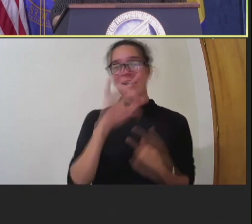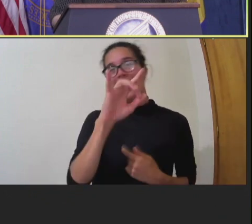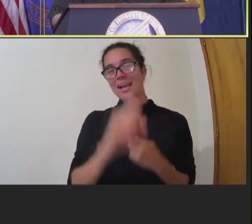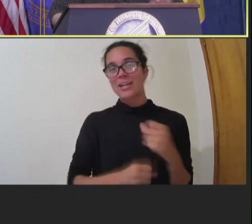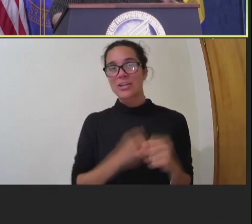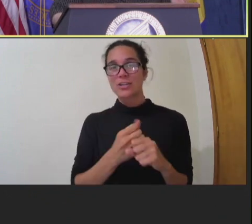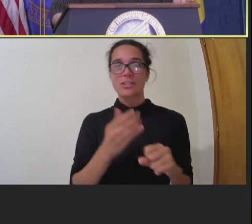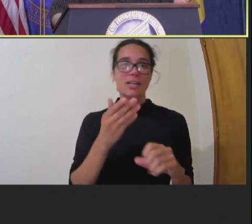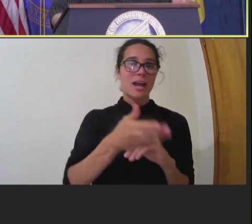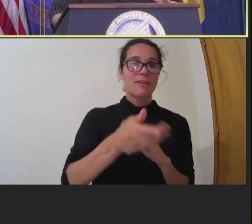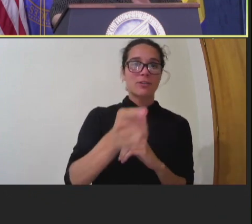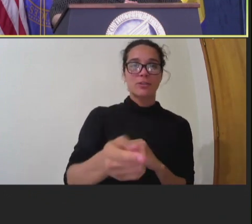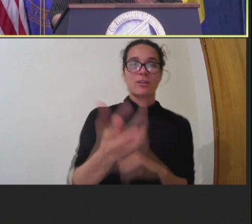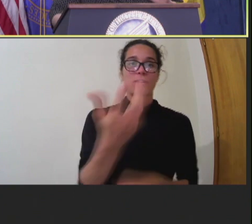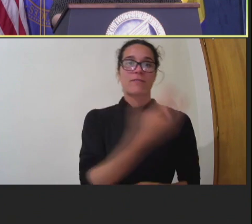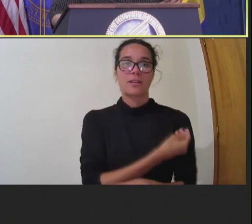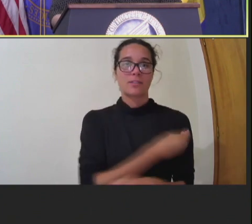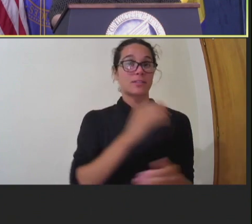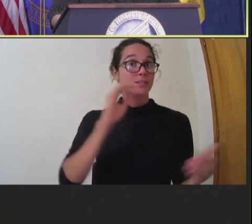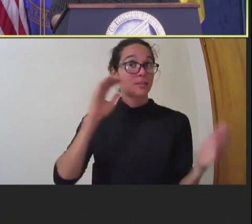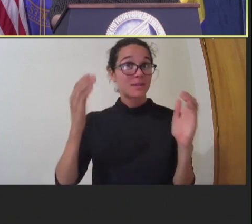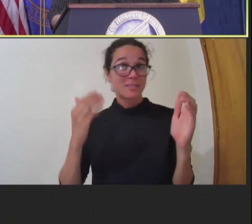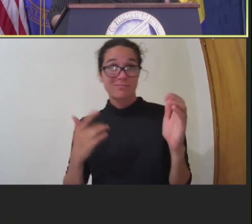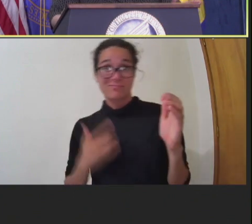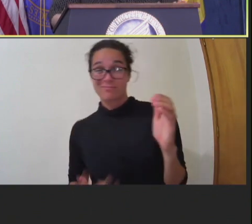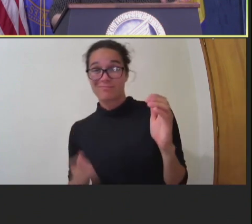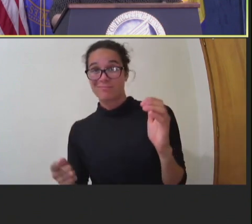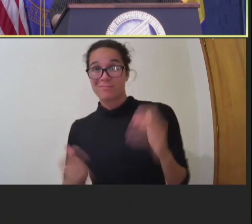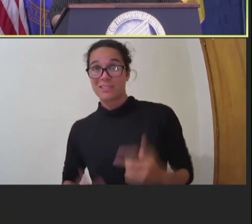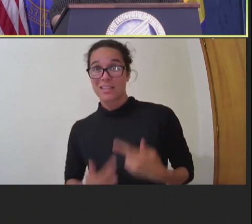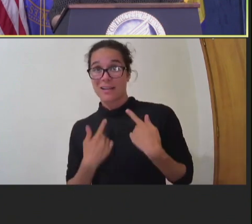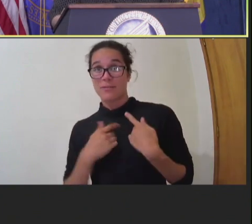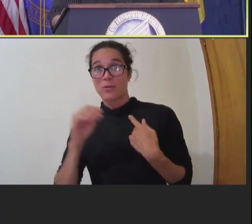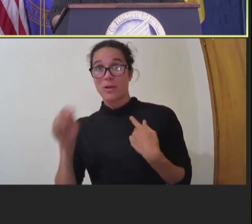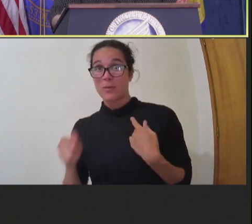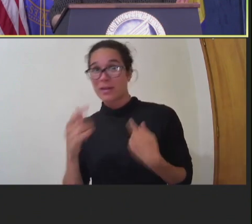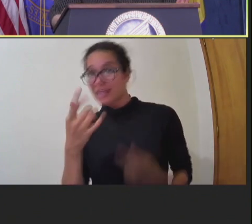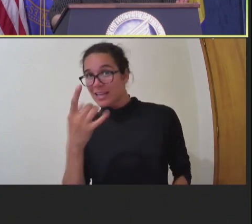For comparison, the median survival for this population is only 18 months. So,